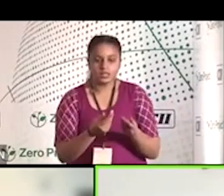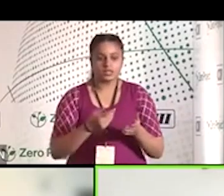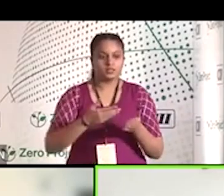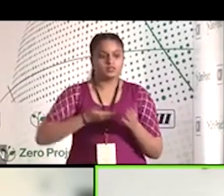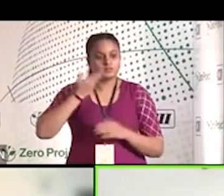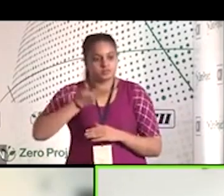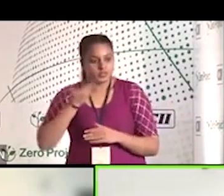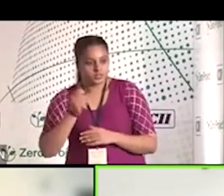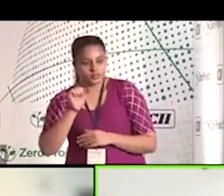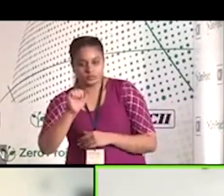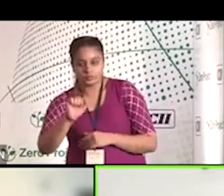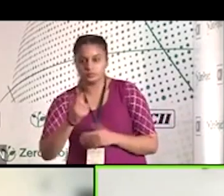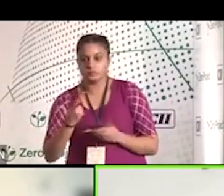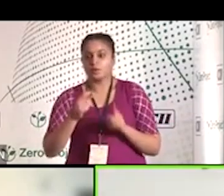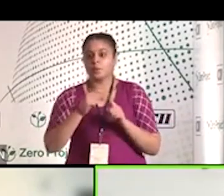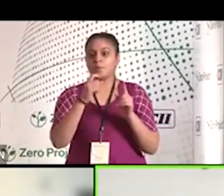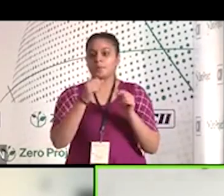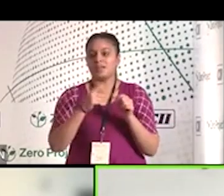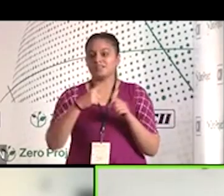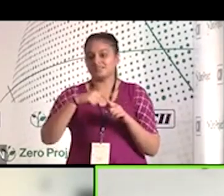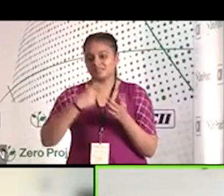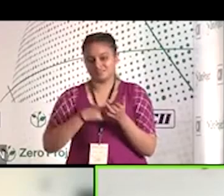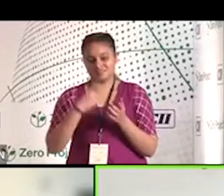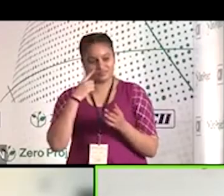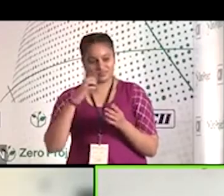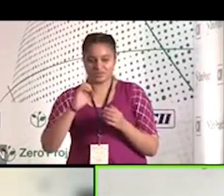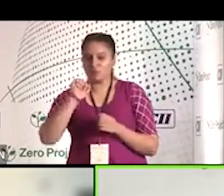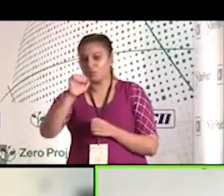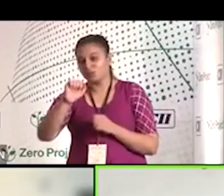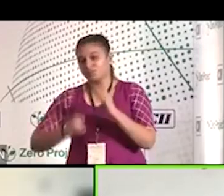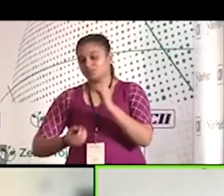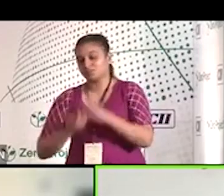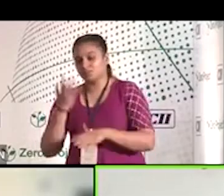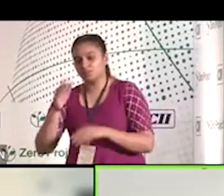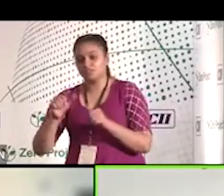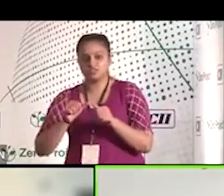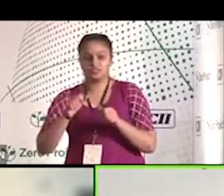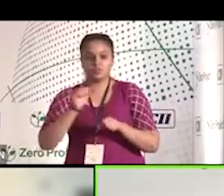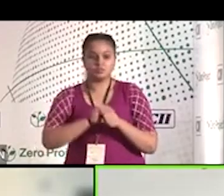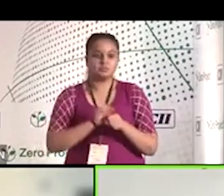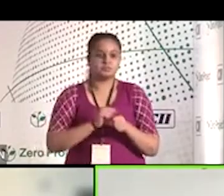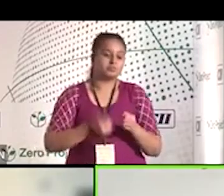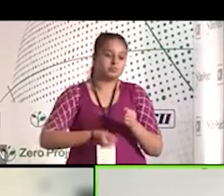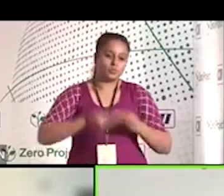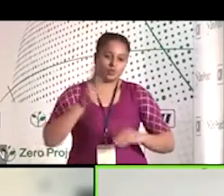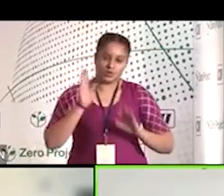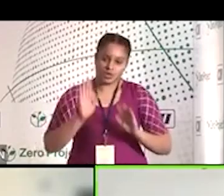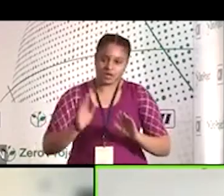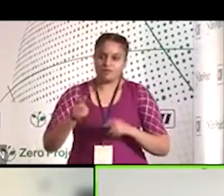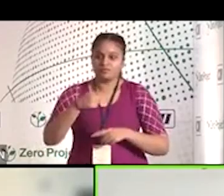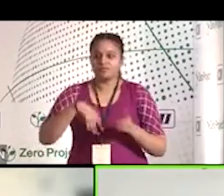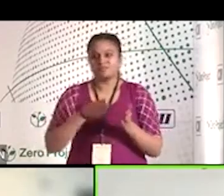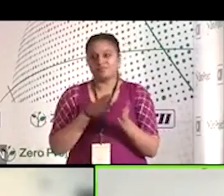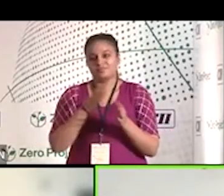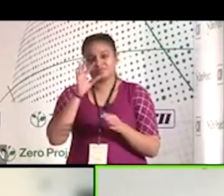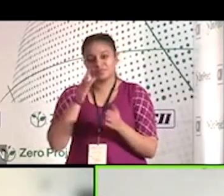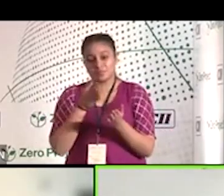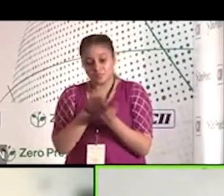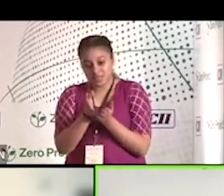I think Patrick your organization does a lot of work in that space and more specifically in the I.T area, right?